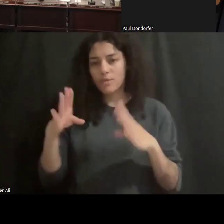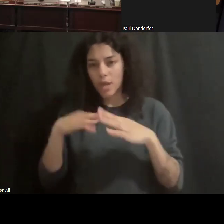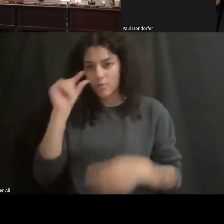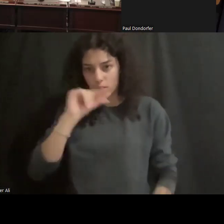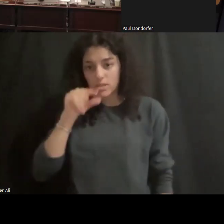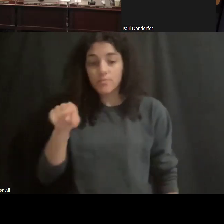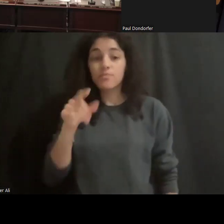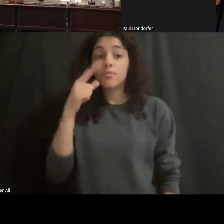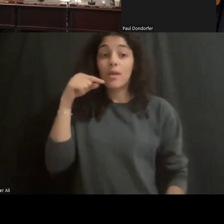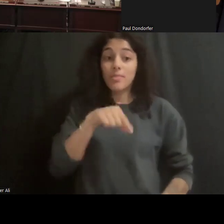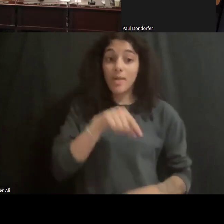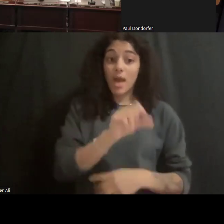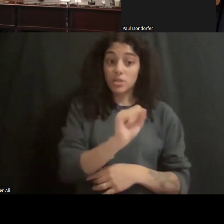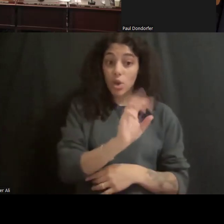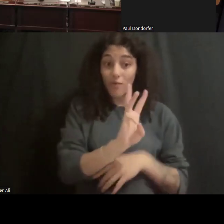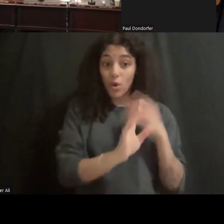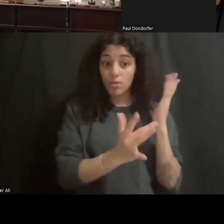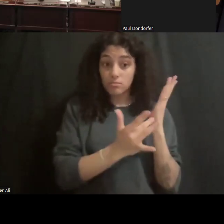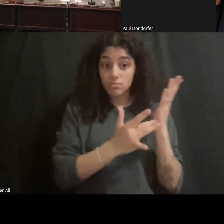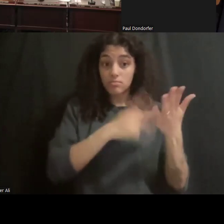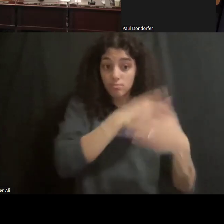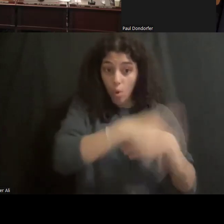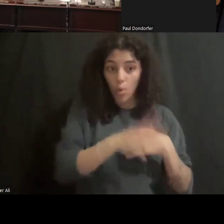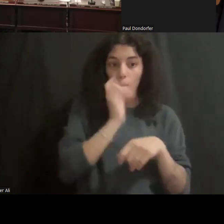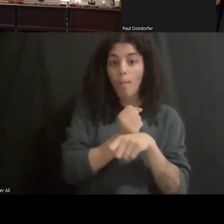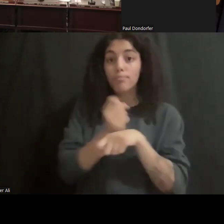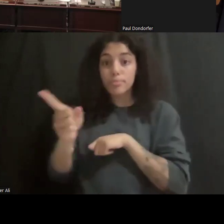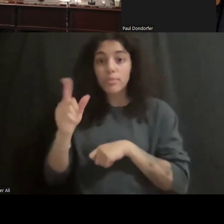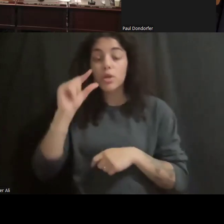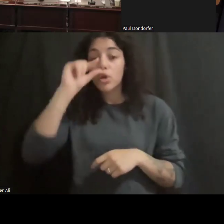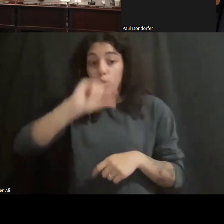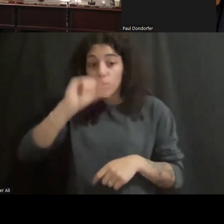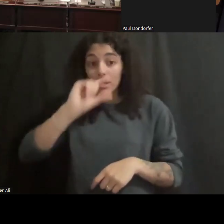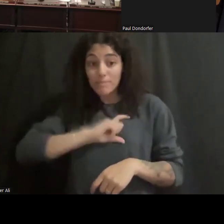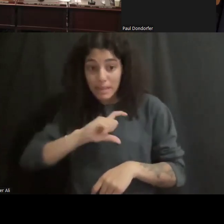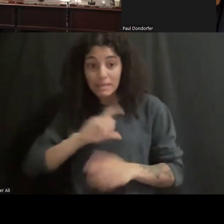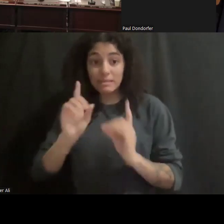Police Department if any license plate match an ongoing any license plates match an ongoing